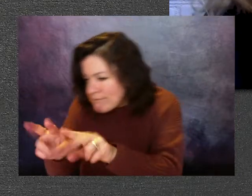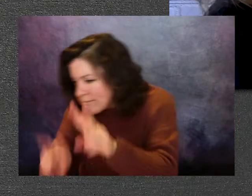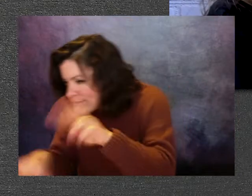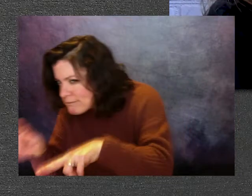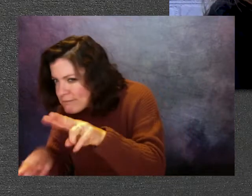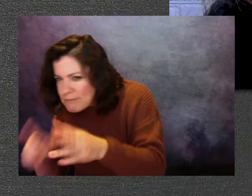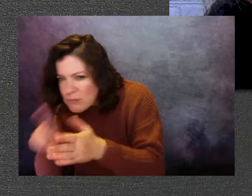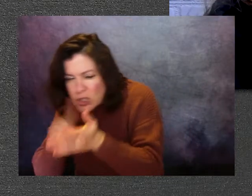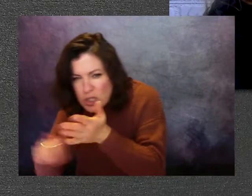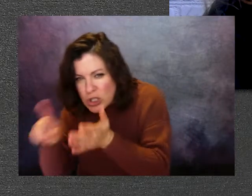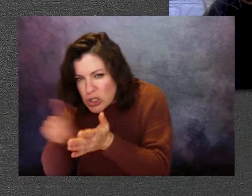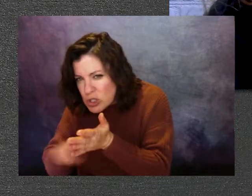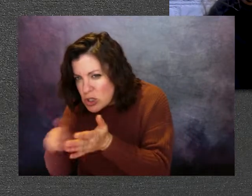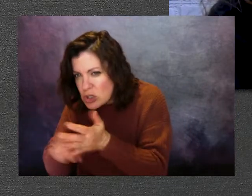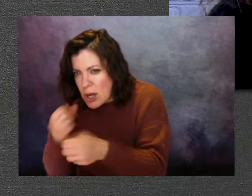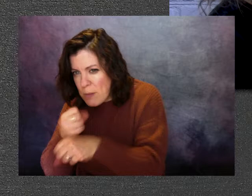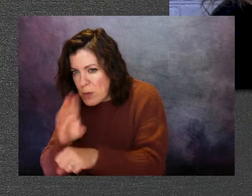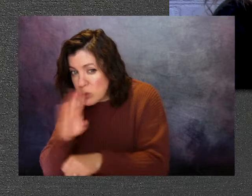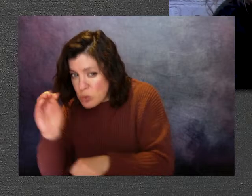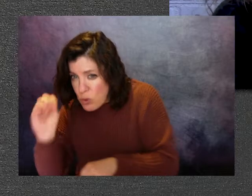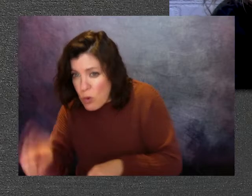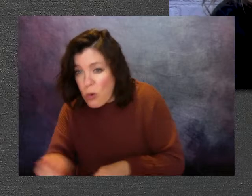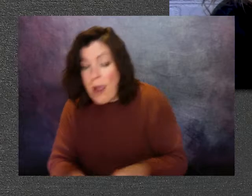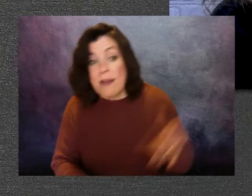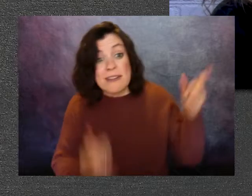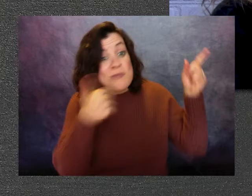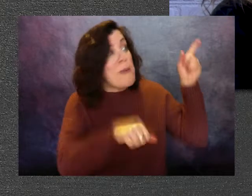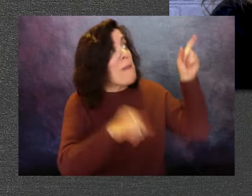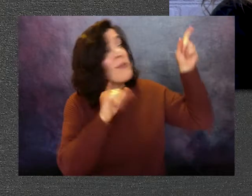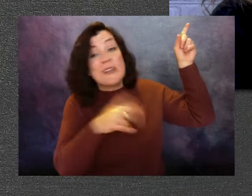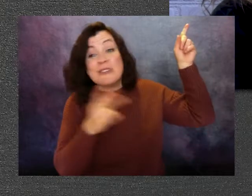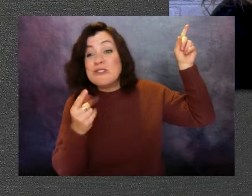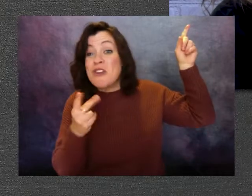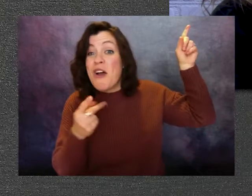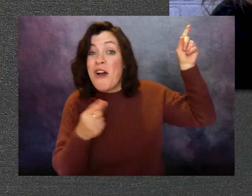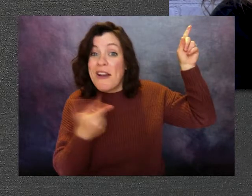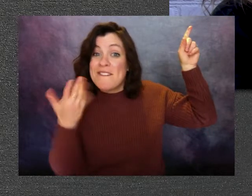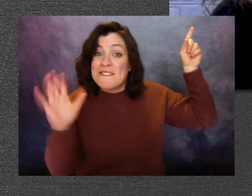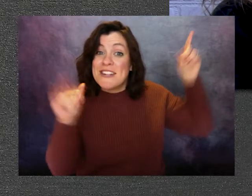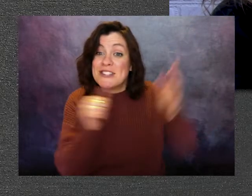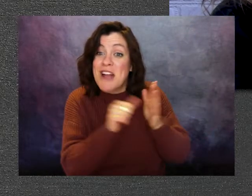Do you remember that dog from earlier in the book? Looks like that dog is doing pretty good.